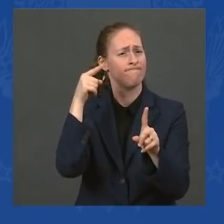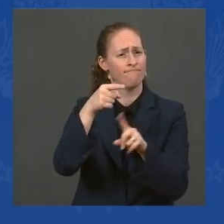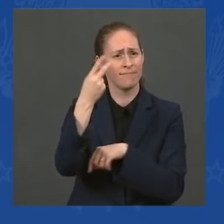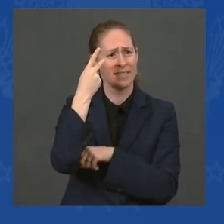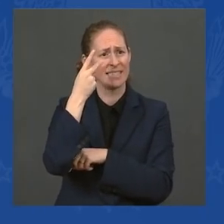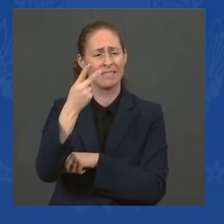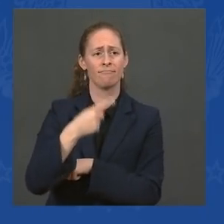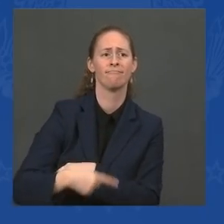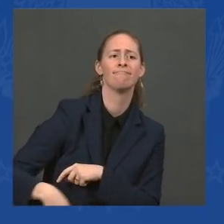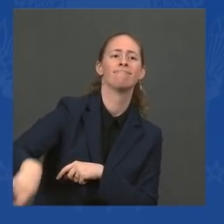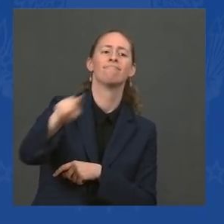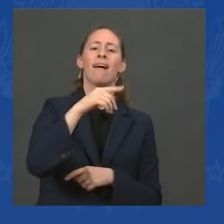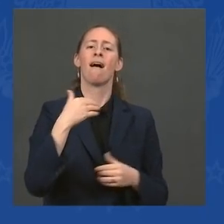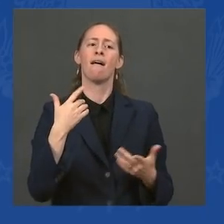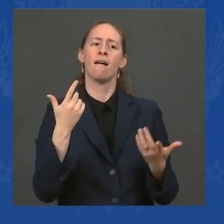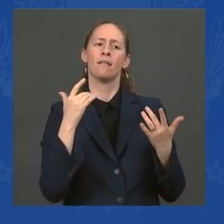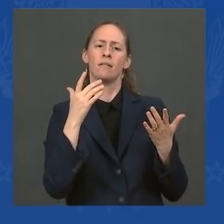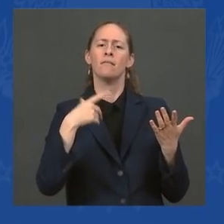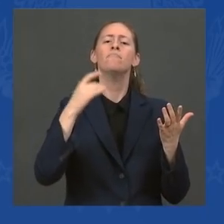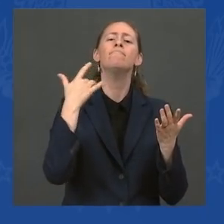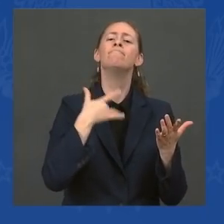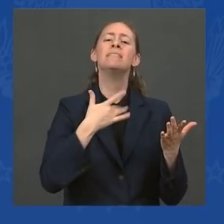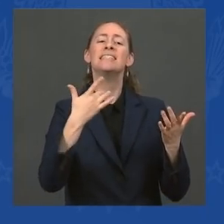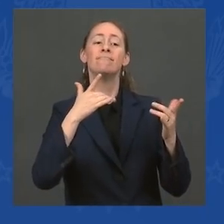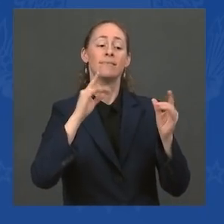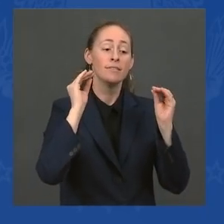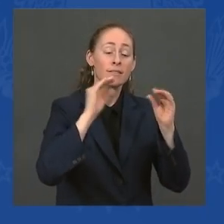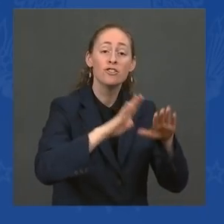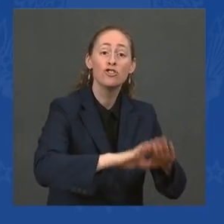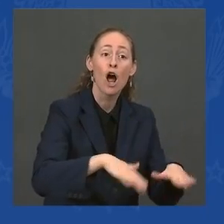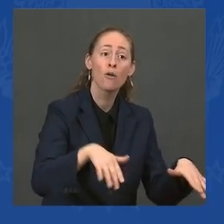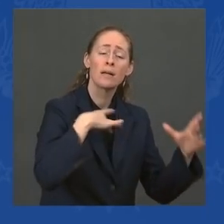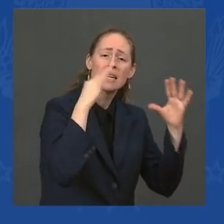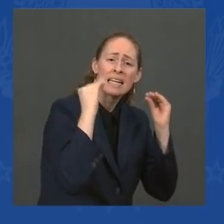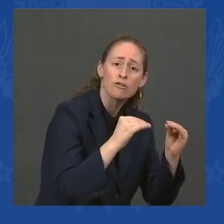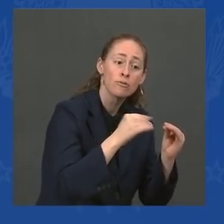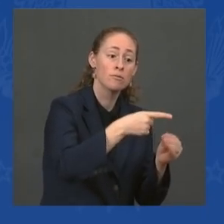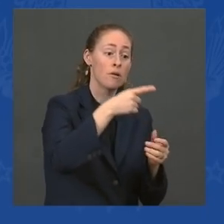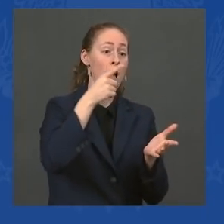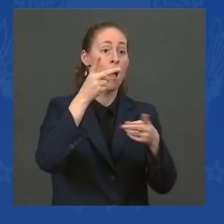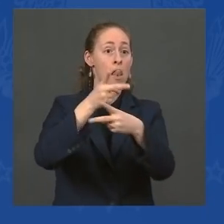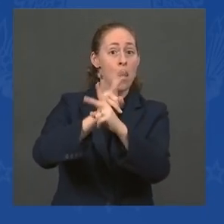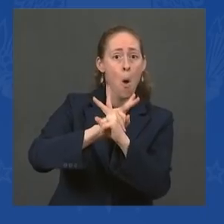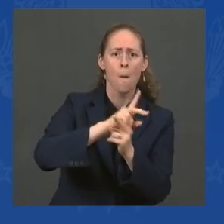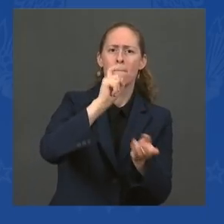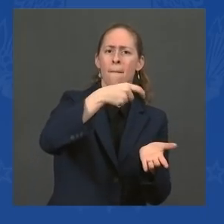that we're supposed to meet our obligations. I don't think the nation should be any different. Number two, we should never even get this close.